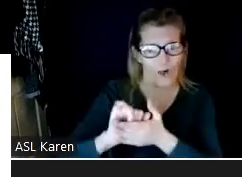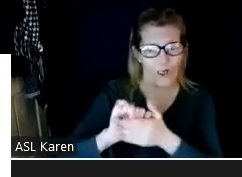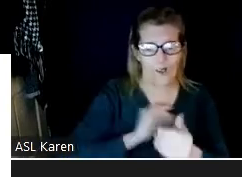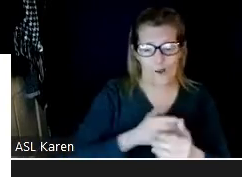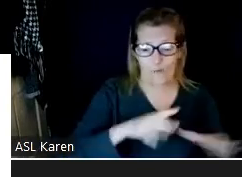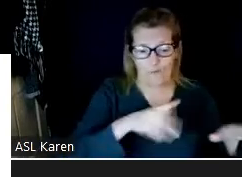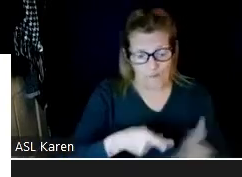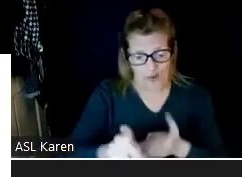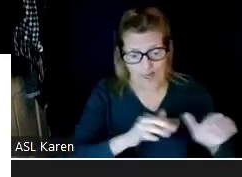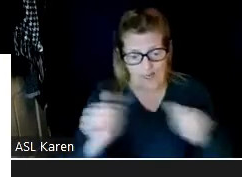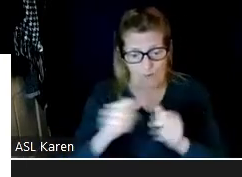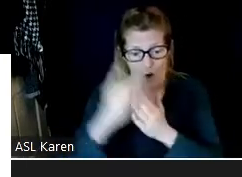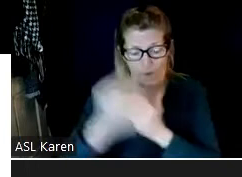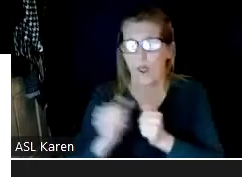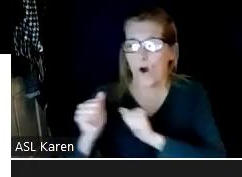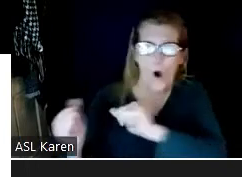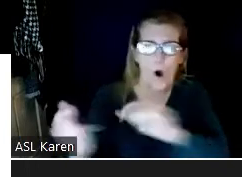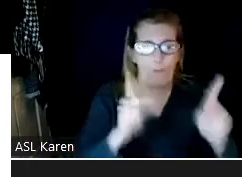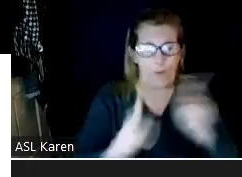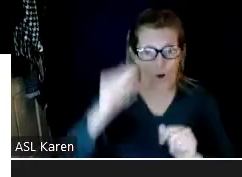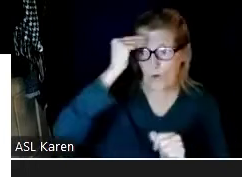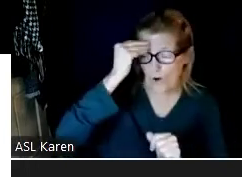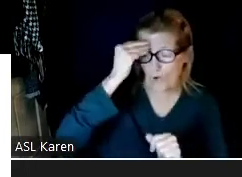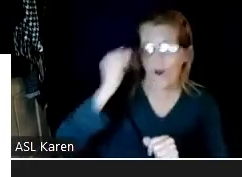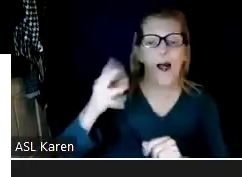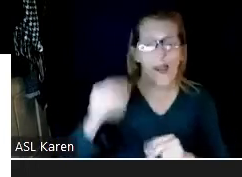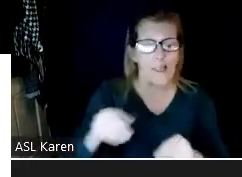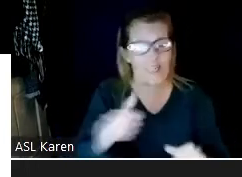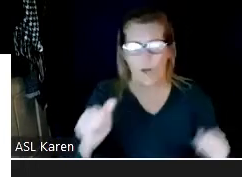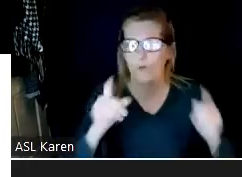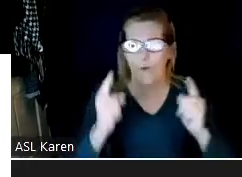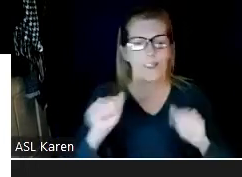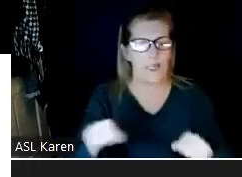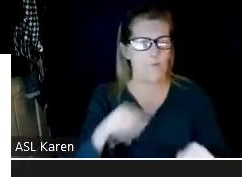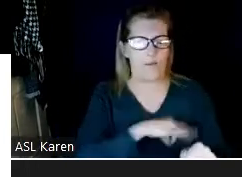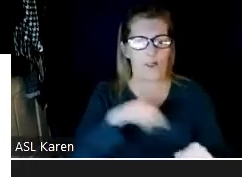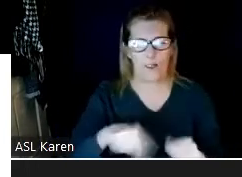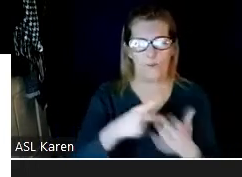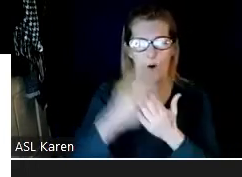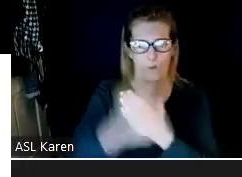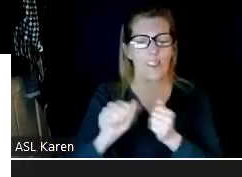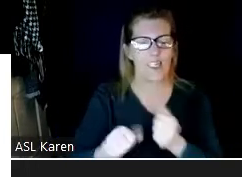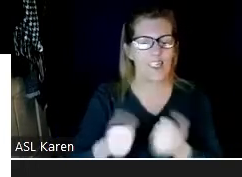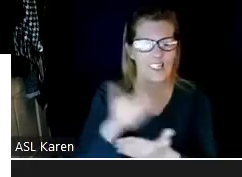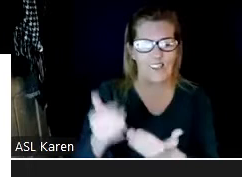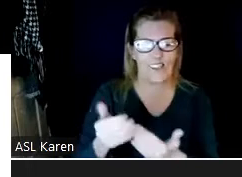everybody is aware of it, and that anybody that can benefit from the program can easily access those benefits.